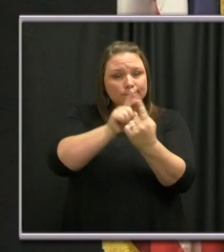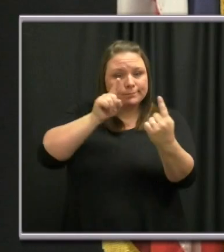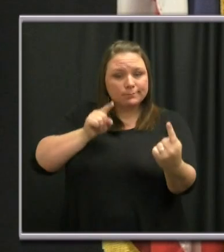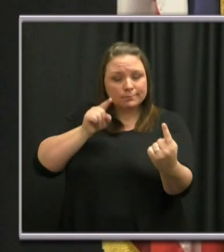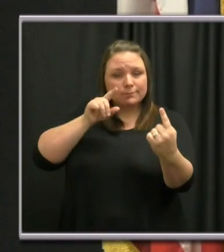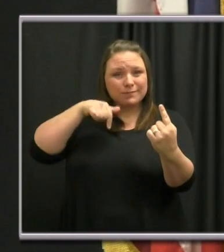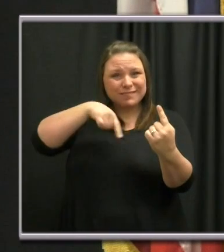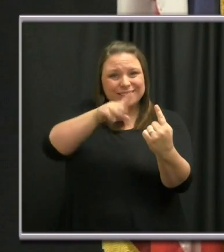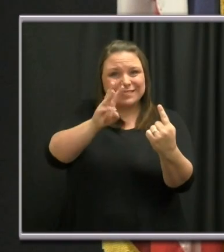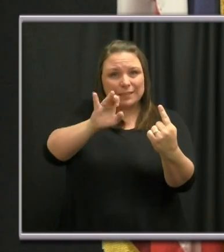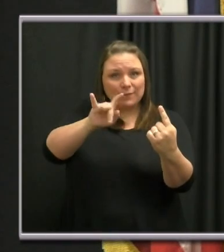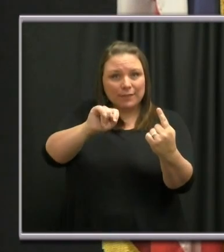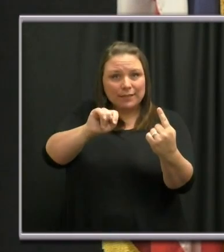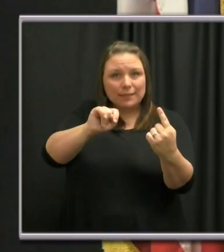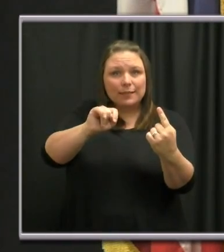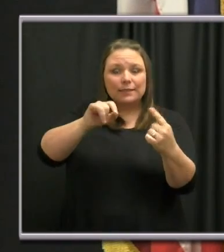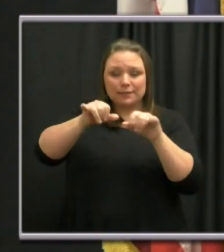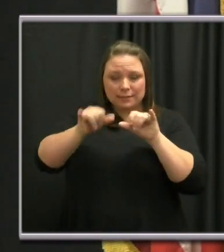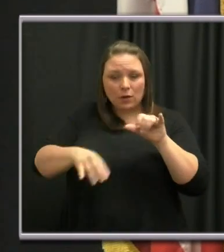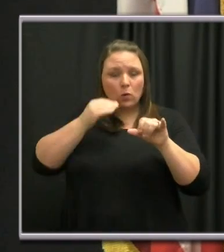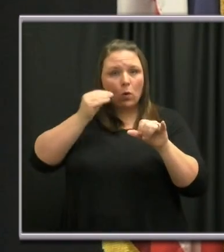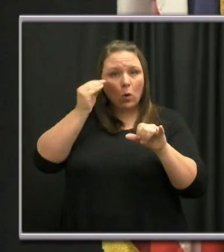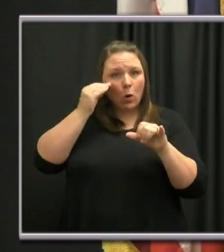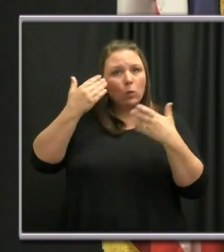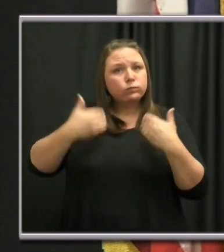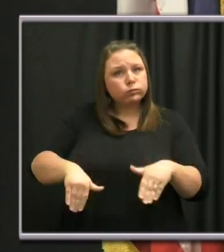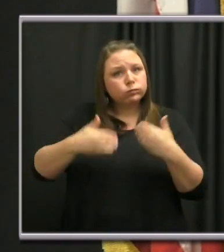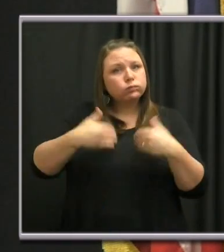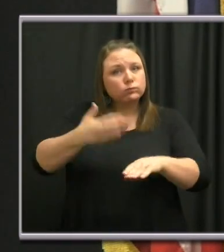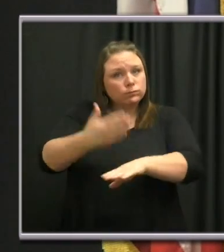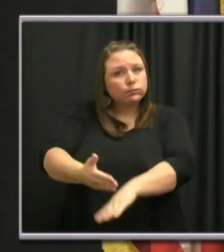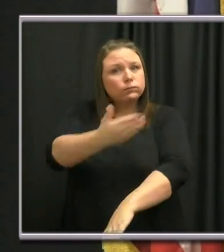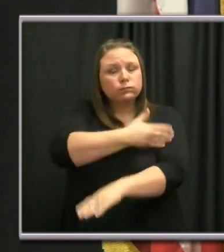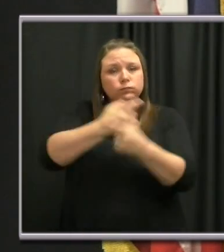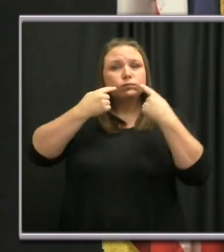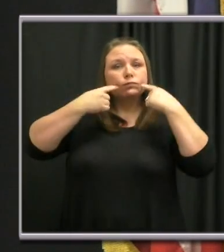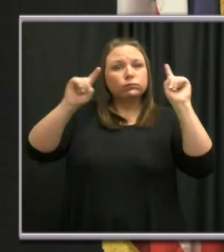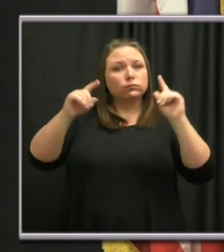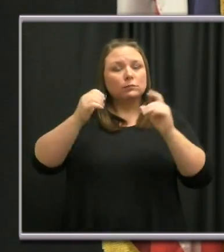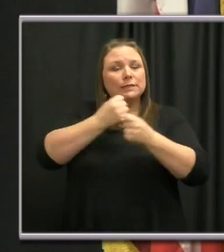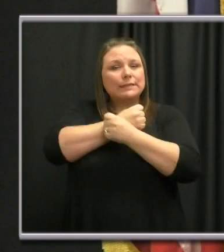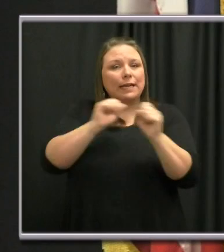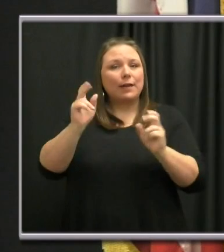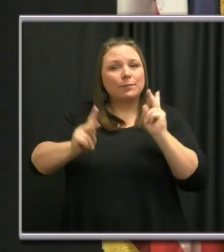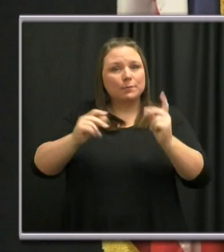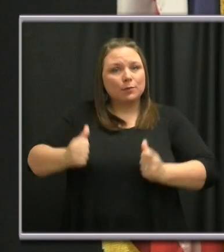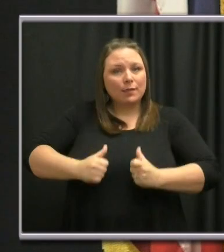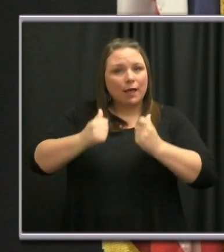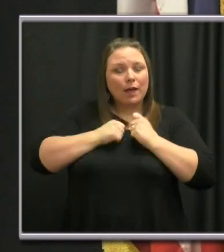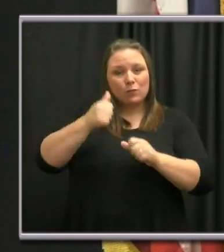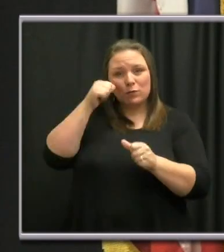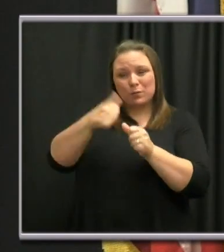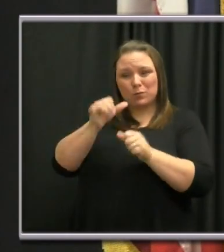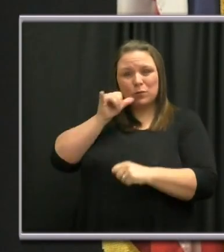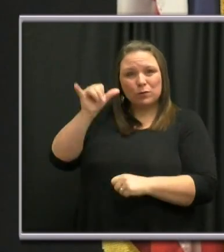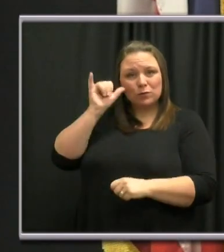SOCIAL DISTANCING EFFORTS ARE PAYING OFF AND YOUR SACRIFICES